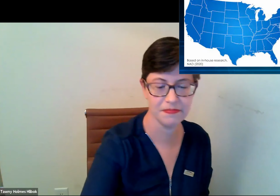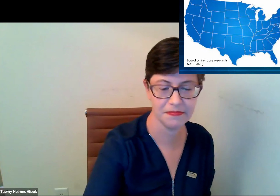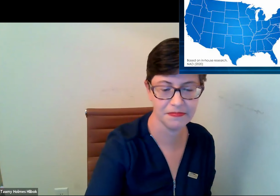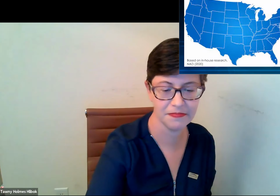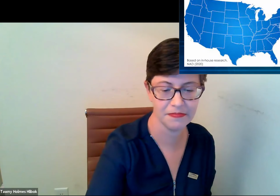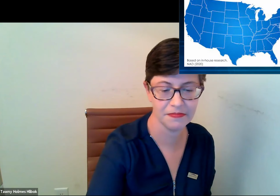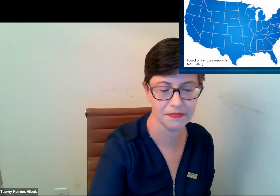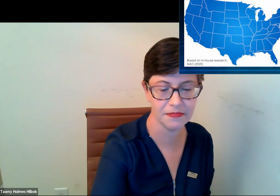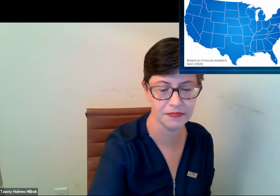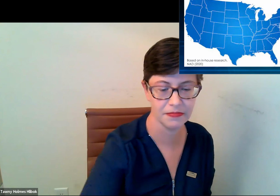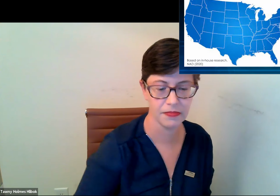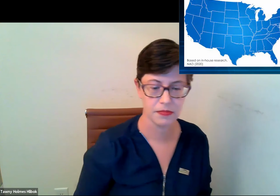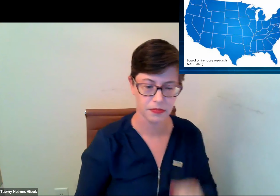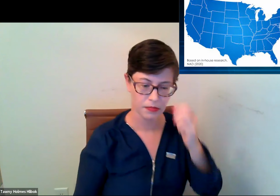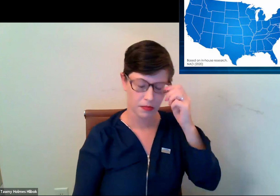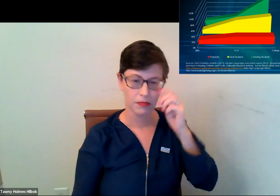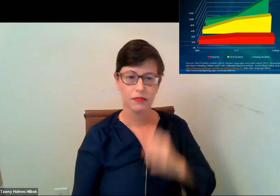our understandings are in place on a state level.